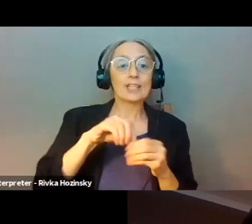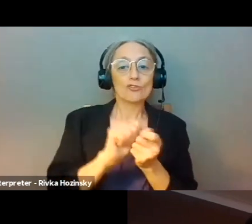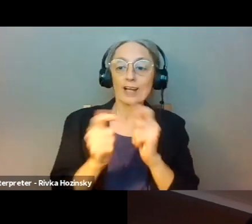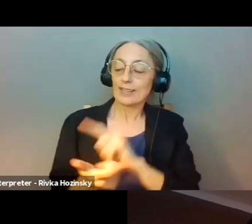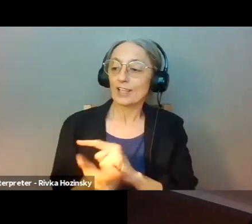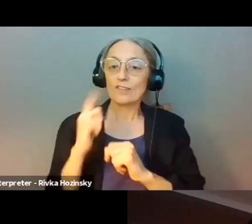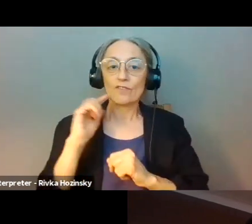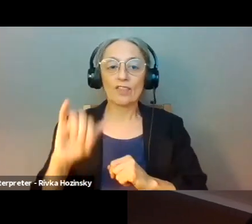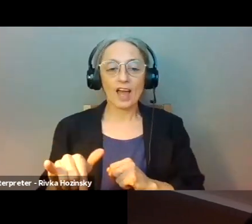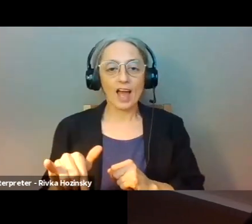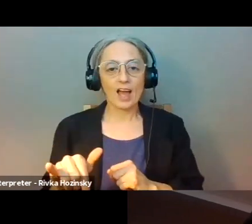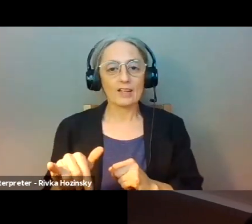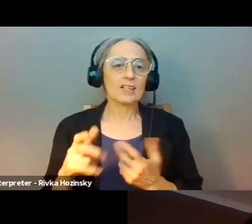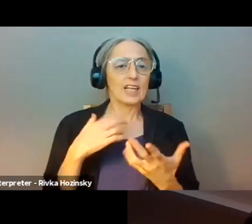How can you incorporate some of those sort